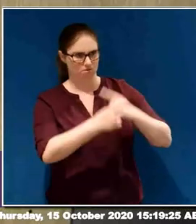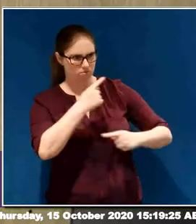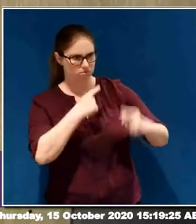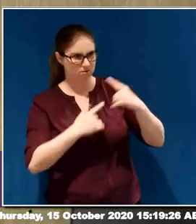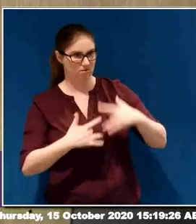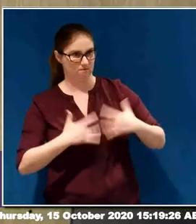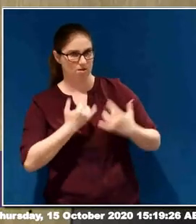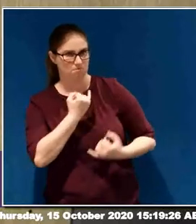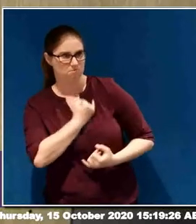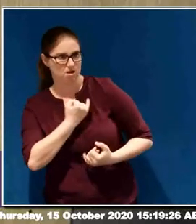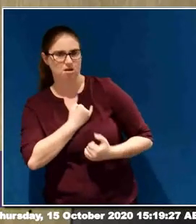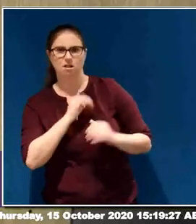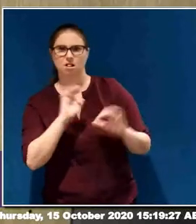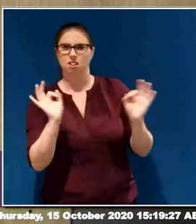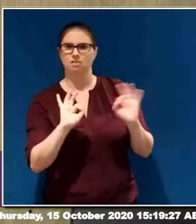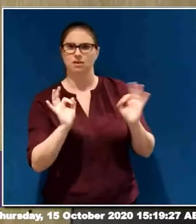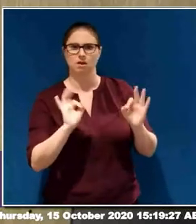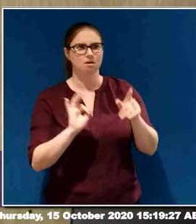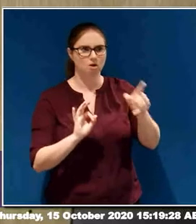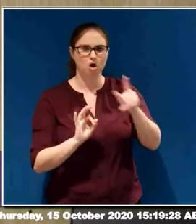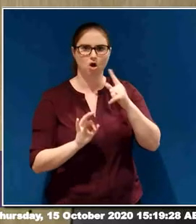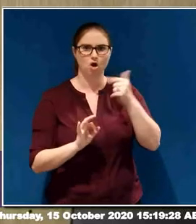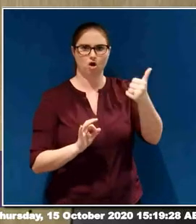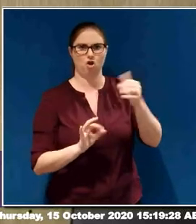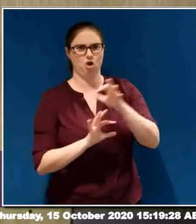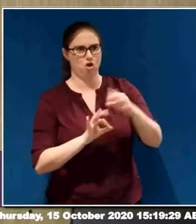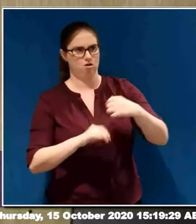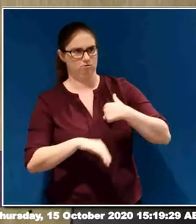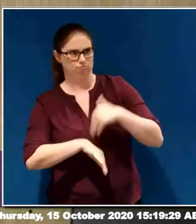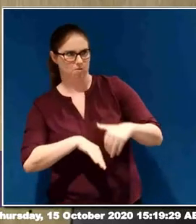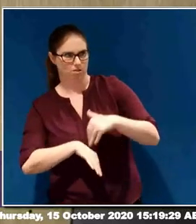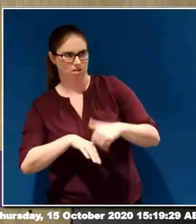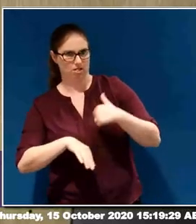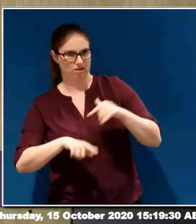in trouble for needing them to do that. OK.